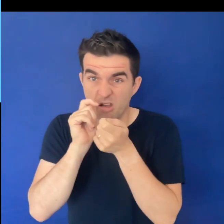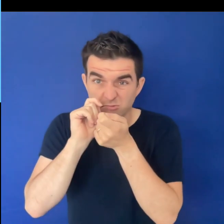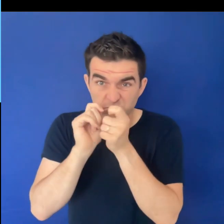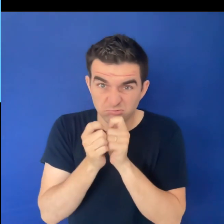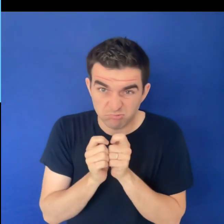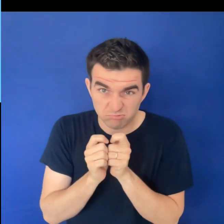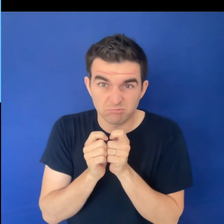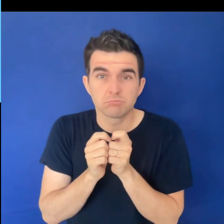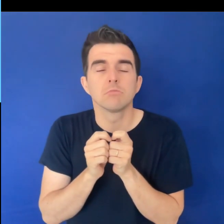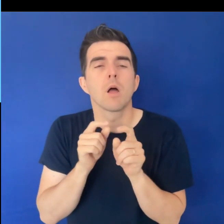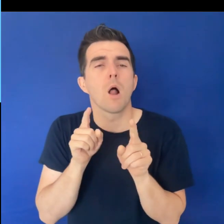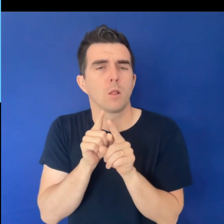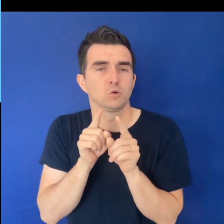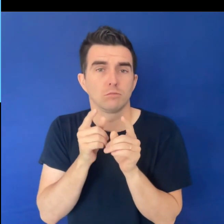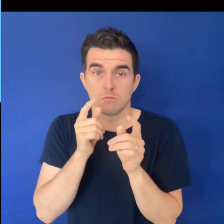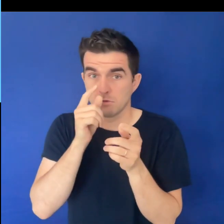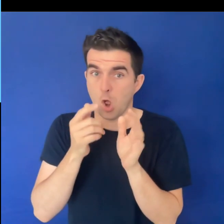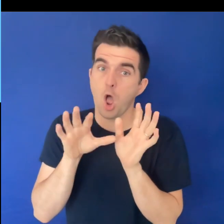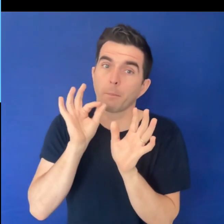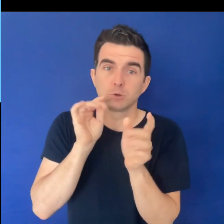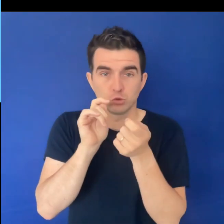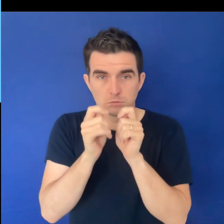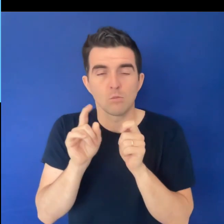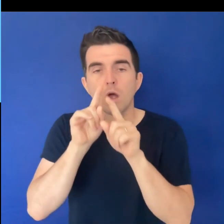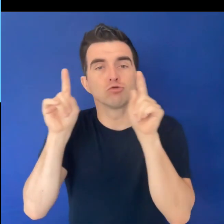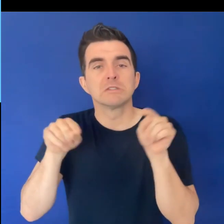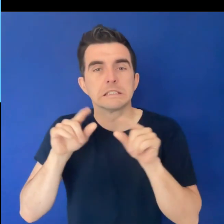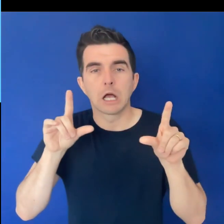and also an option to turn off screen shake.